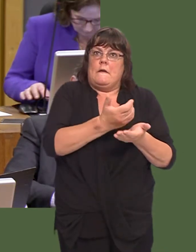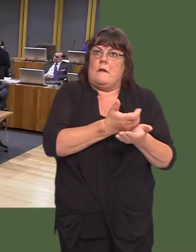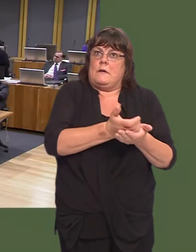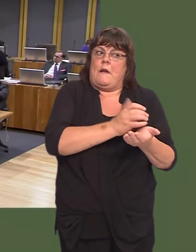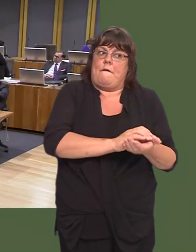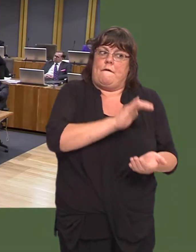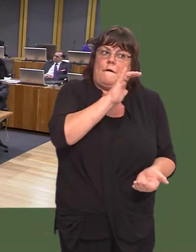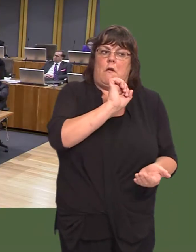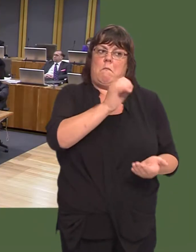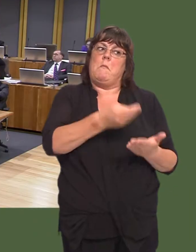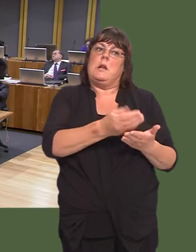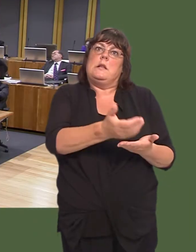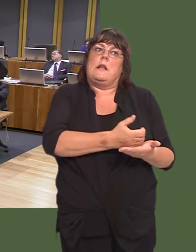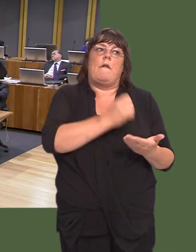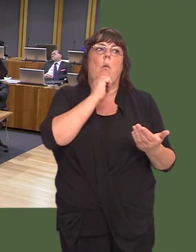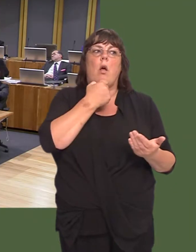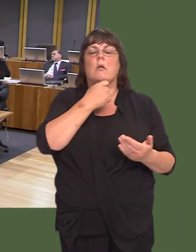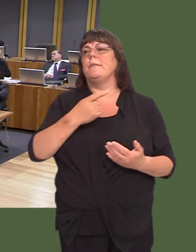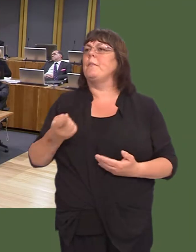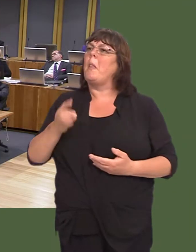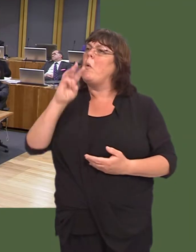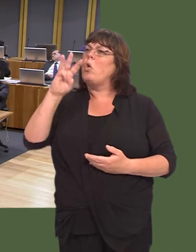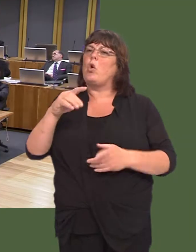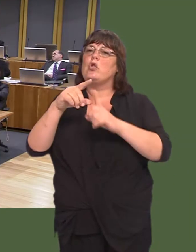Carwyn Jones: Well, the pledge that the Welsh Conservatives had was not costed properly